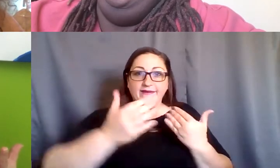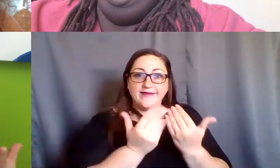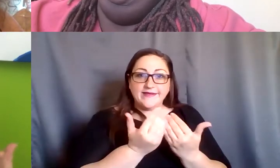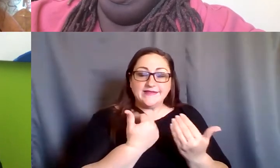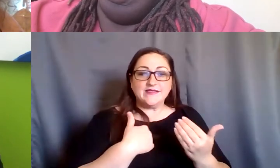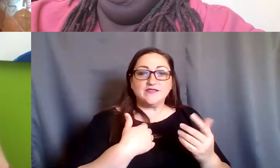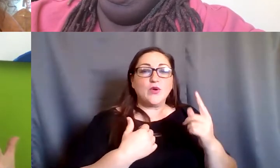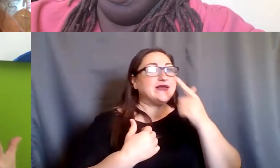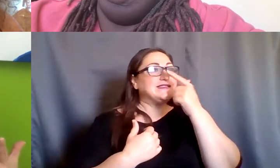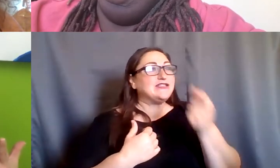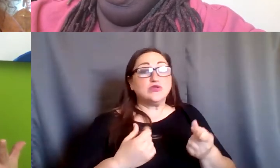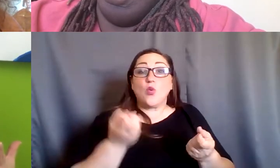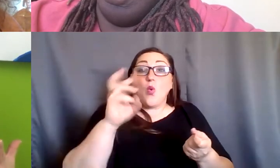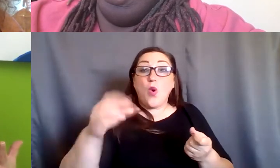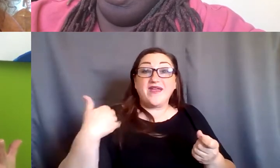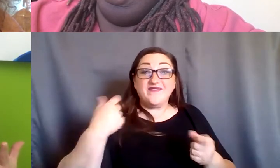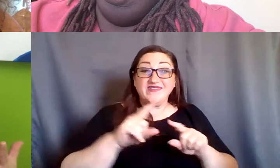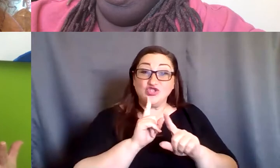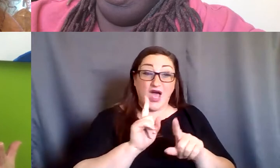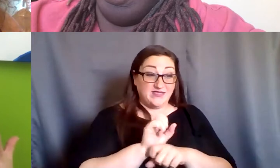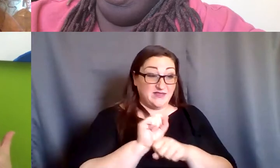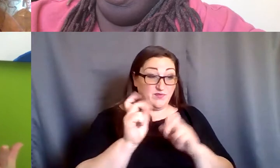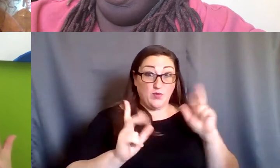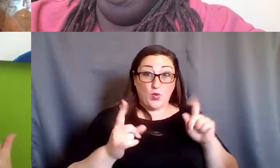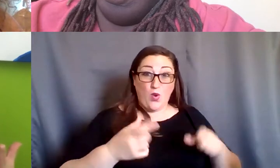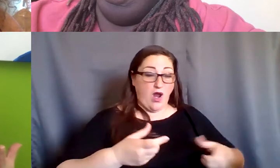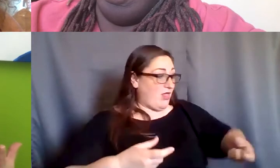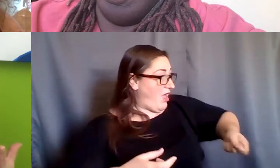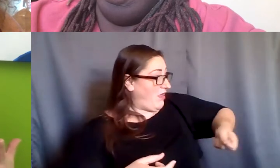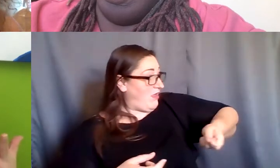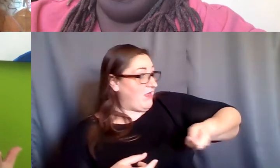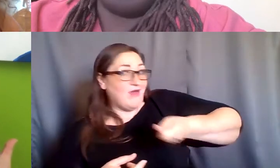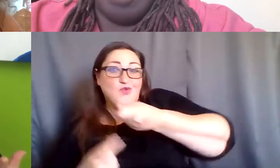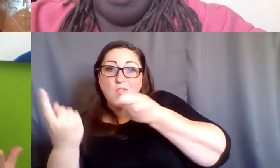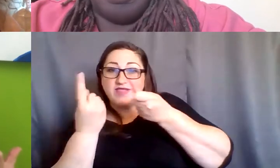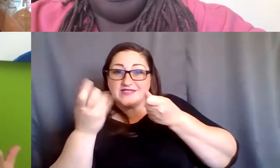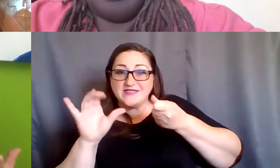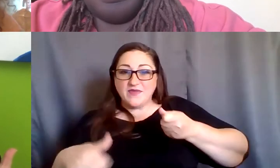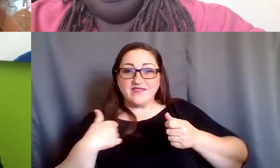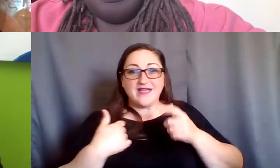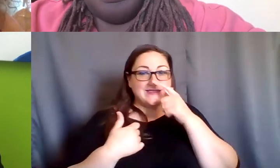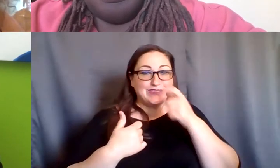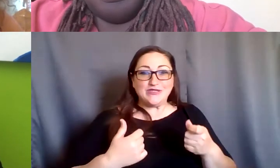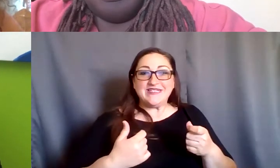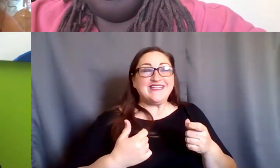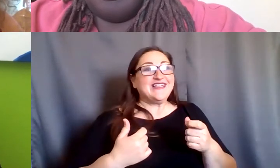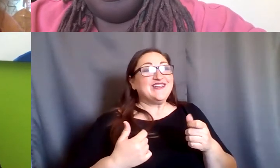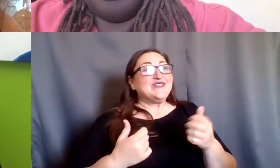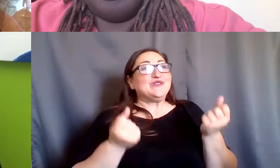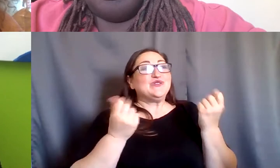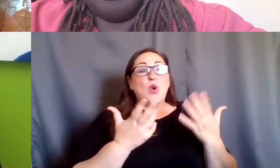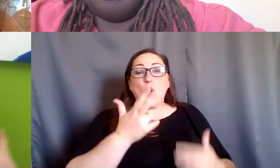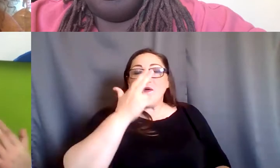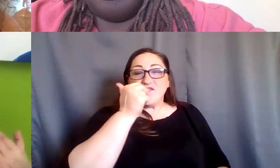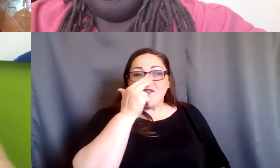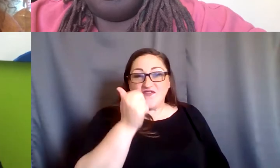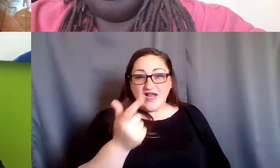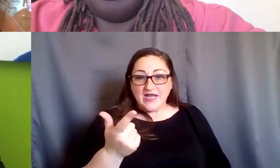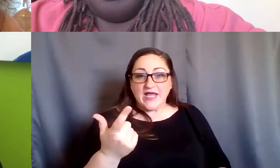They were invented so that people who use wheelchairs don’t get hit by cars because they can’t get on the sidewalk, right? And it’s so pervasive in all of our society.